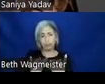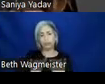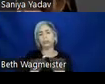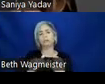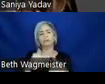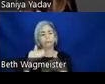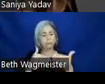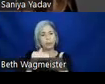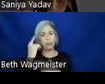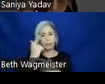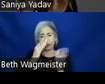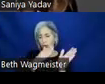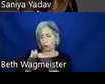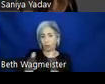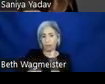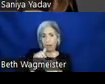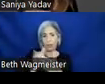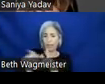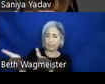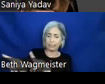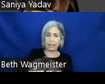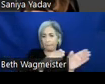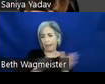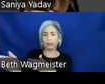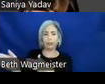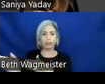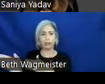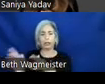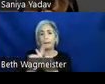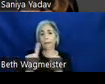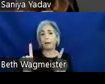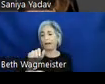The logical order would follow that same pattern. An app could be more dynamic. You start at the